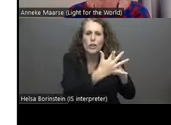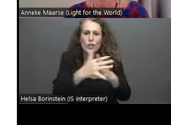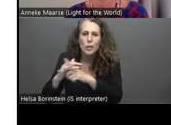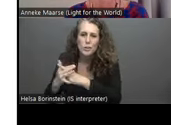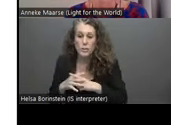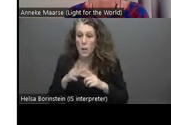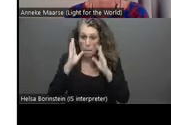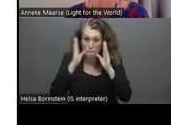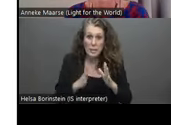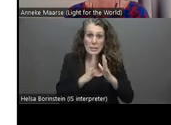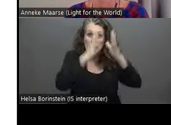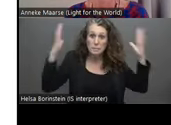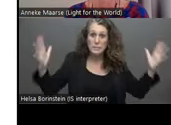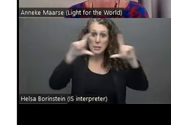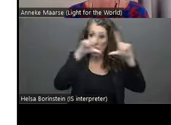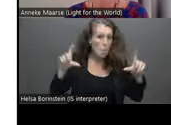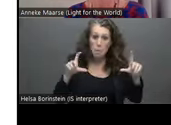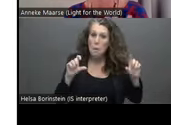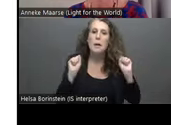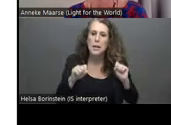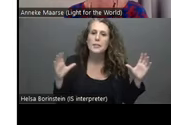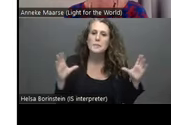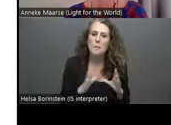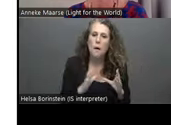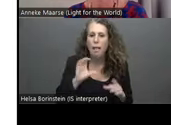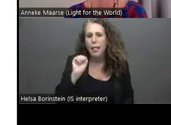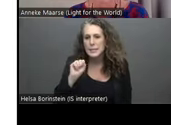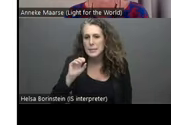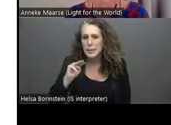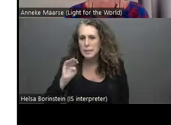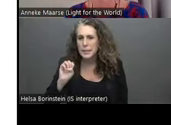here here in Uganda, and it's very practical and it results in a very concrete